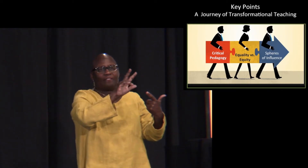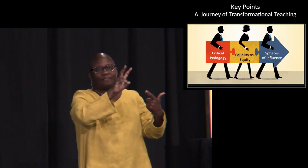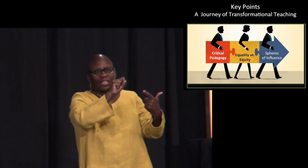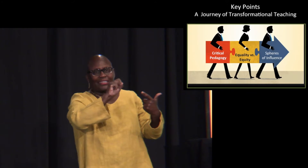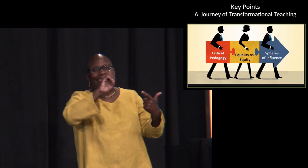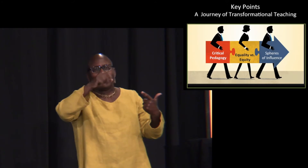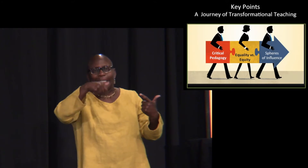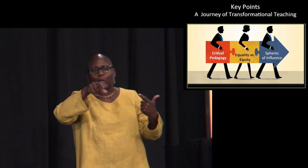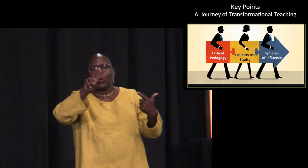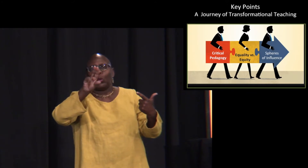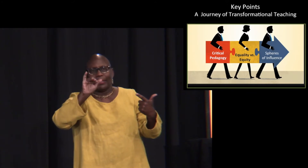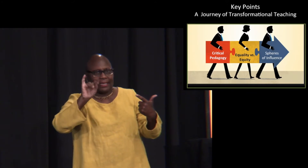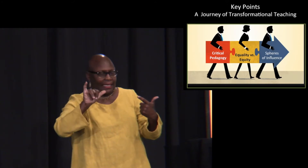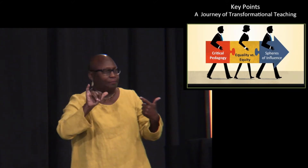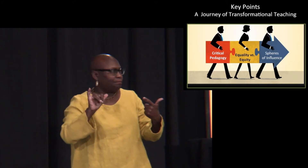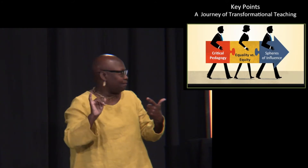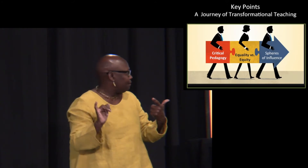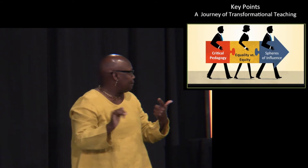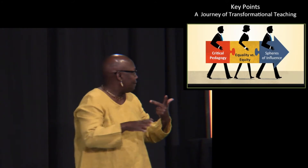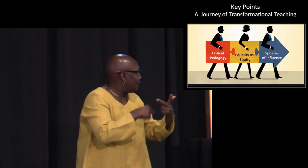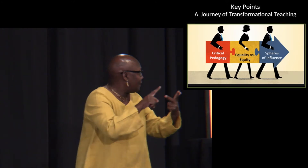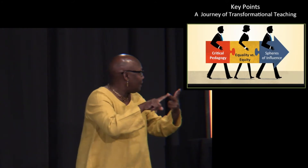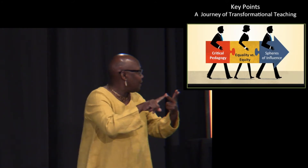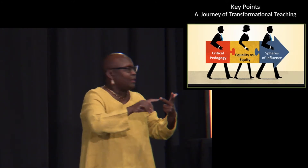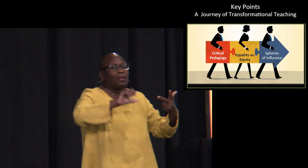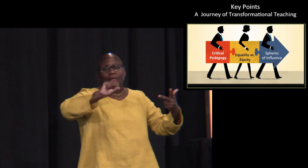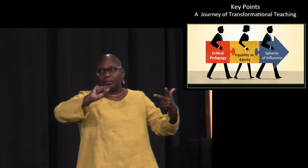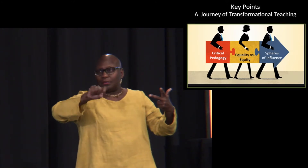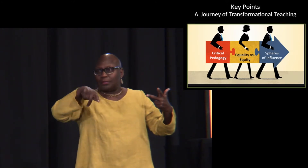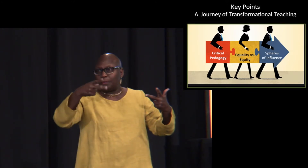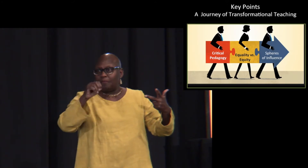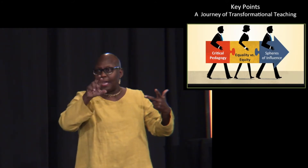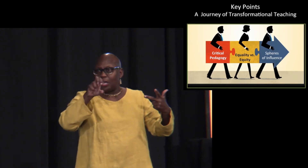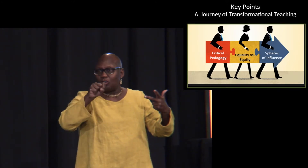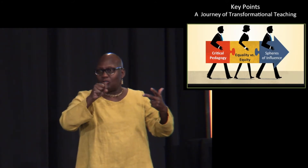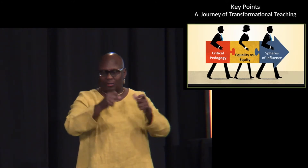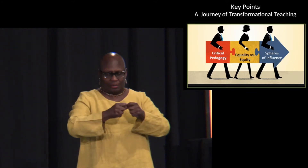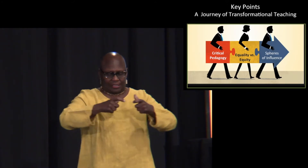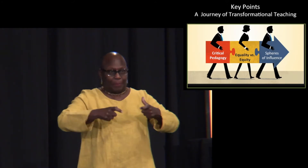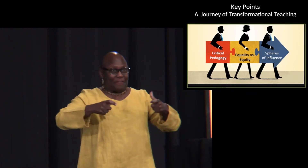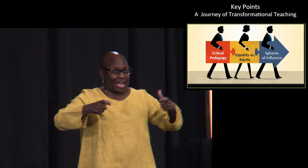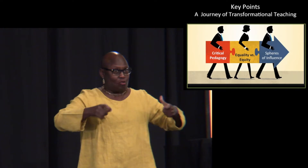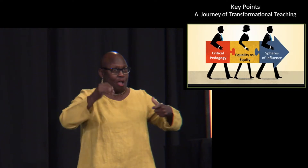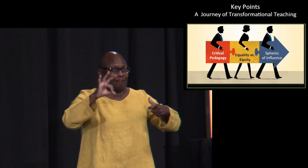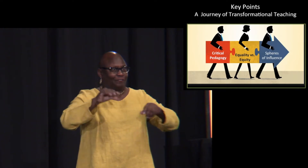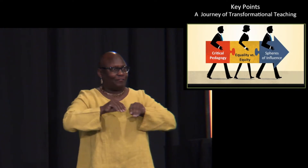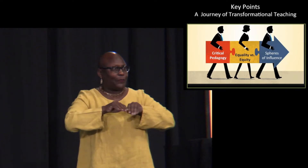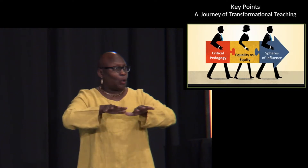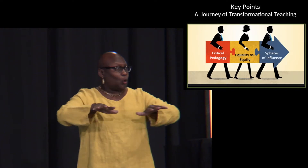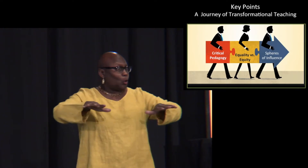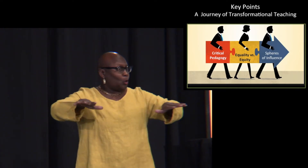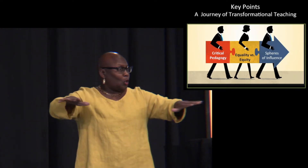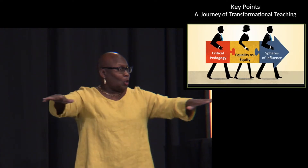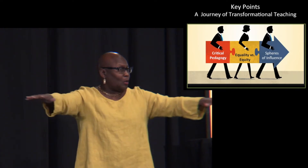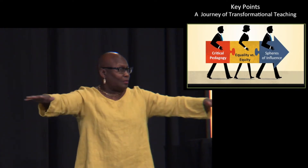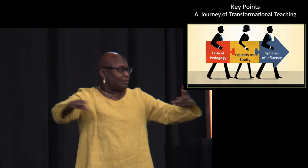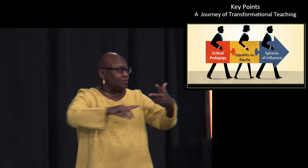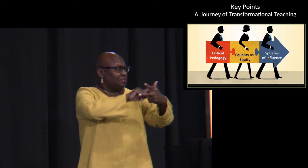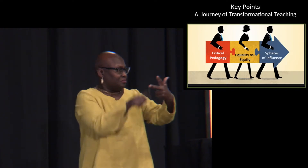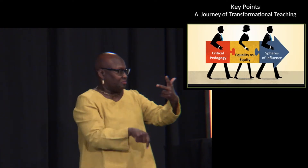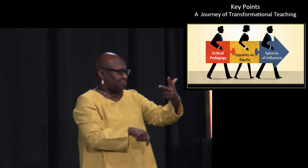There are three key points I will be talking about. The first is critical pedagogy